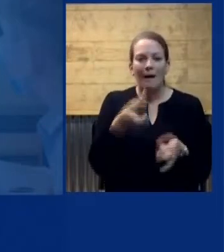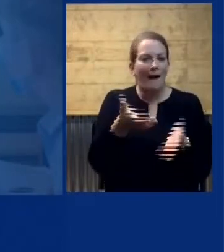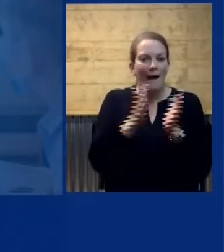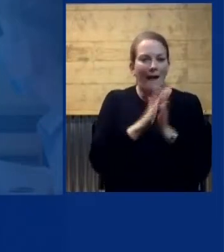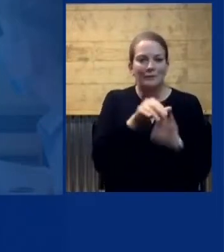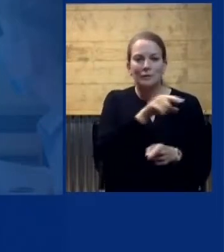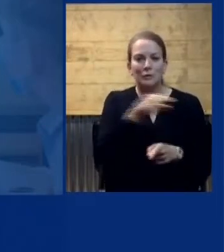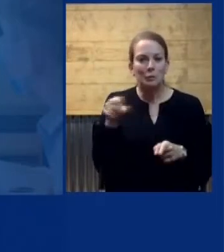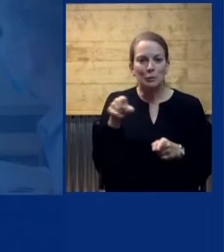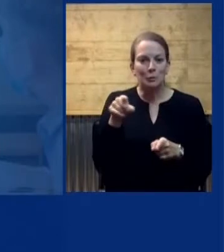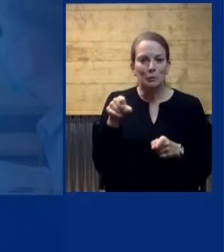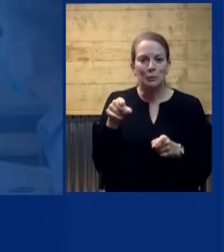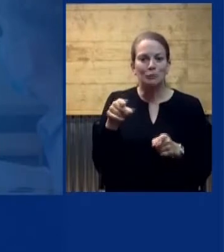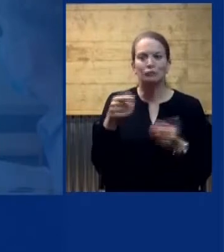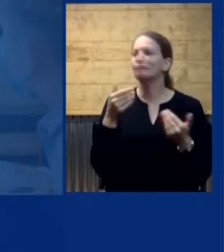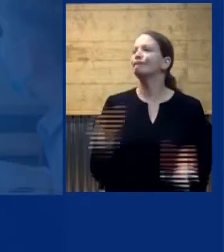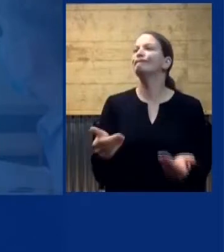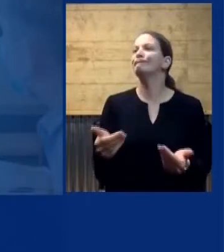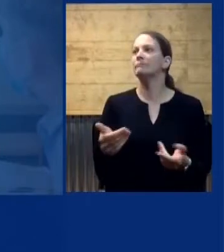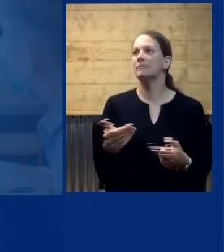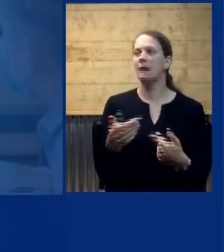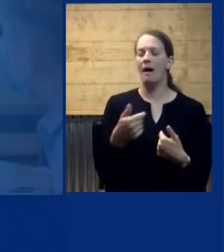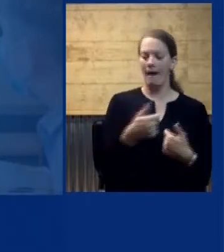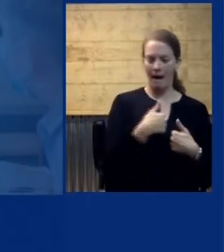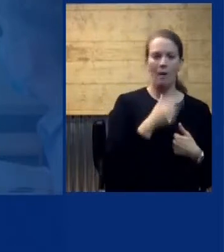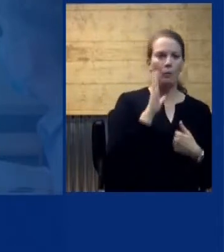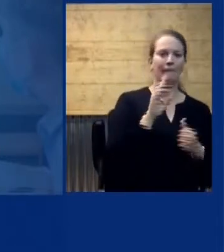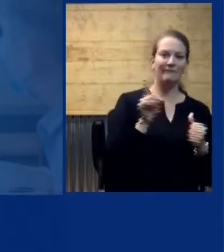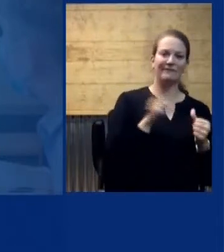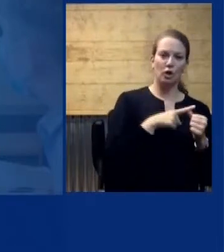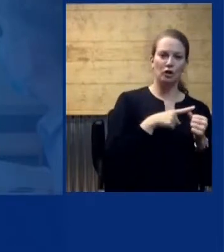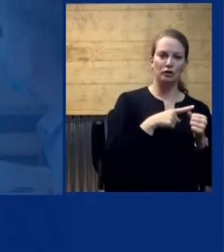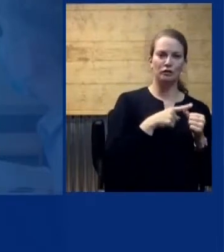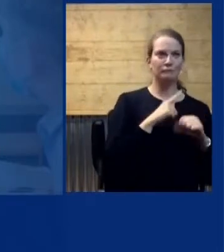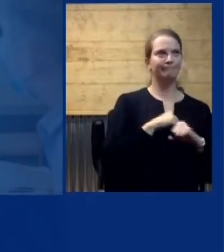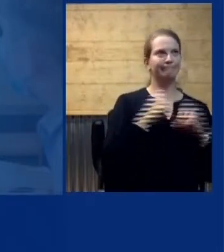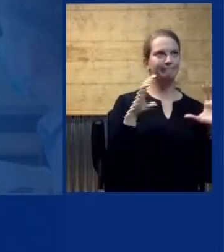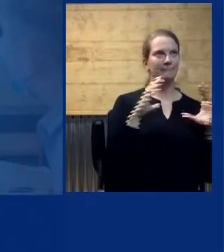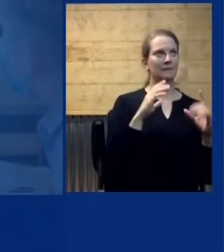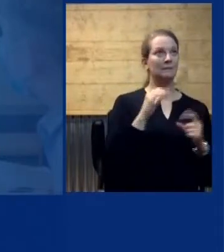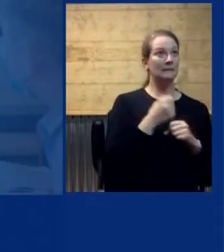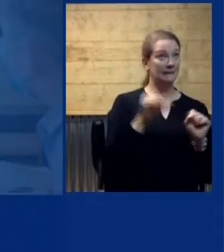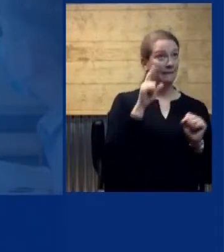PUT THEIR CHILD IN A SITUATION THAT I WOULD NOT PUT MY CHILD. AND THAT IS HOW I MAKE THESE